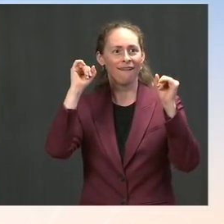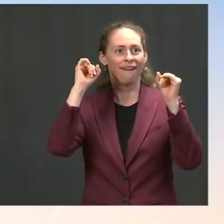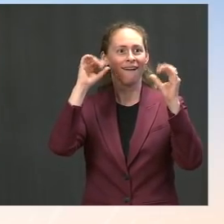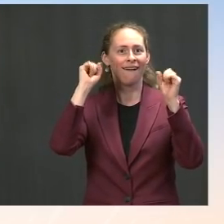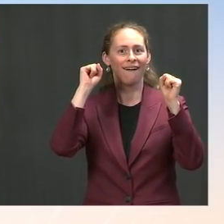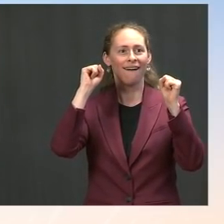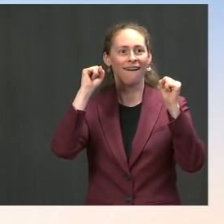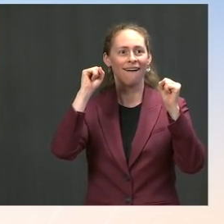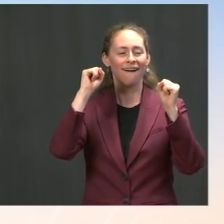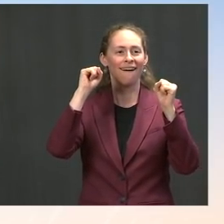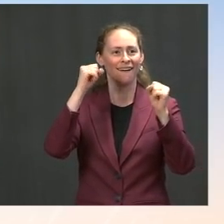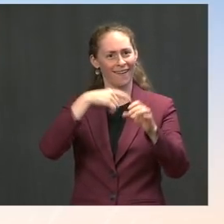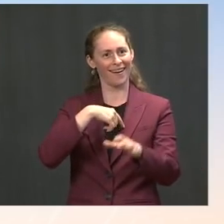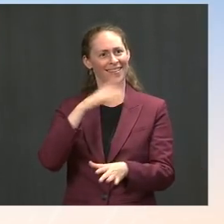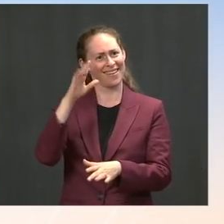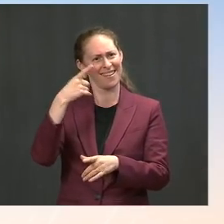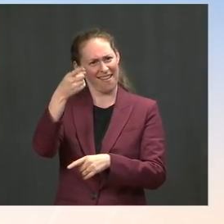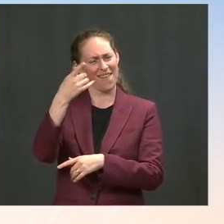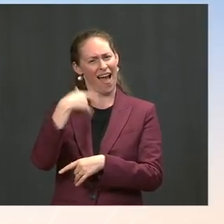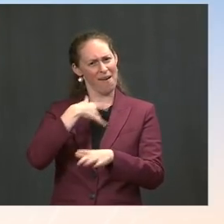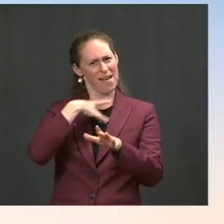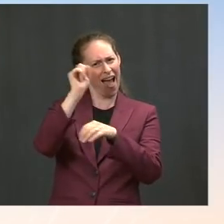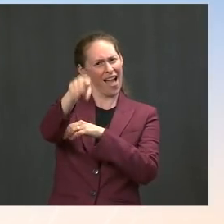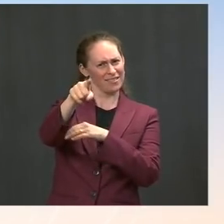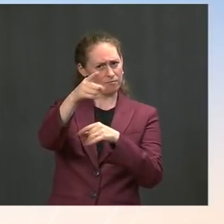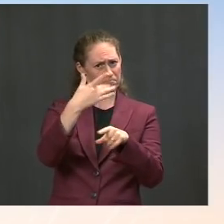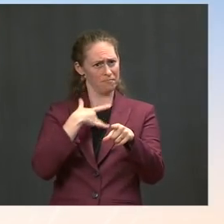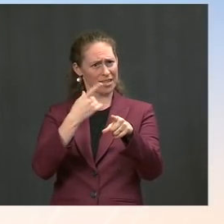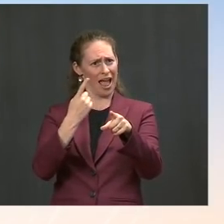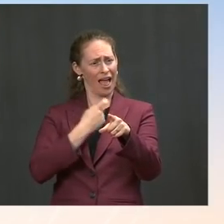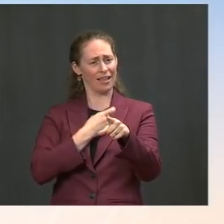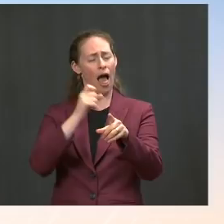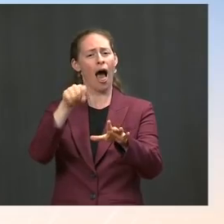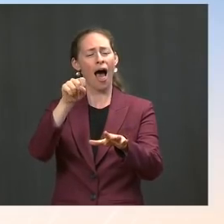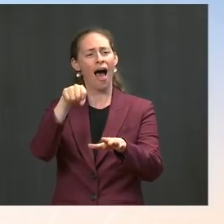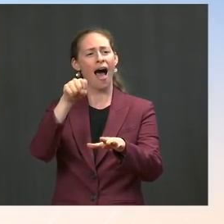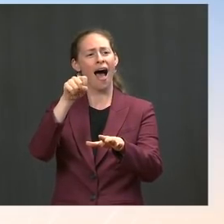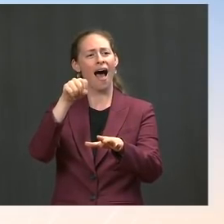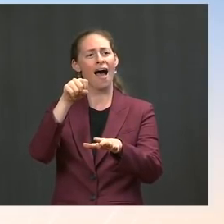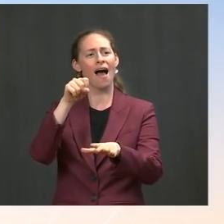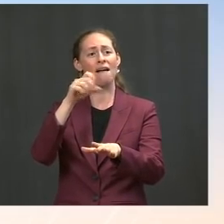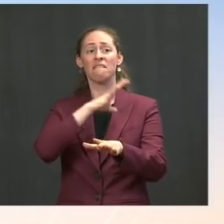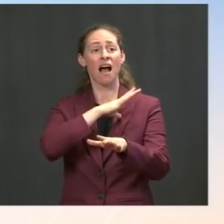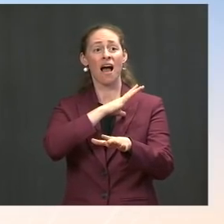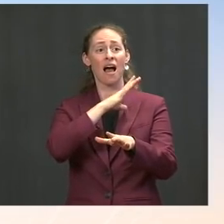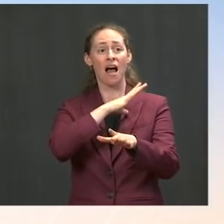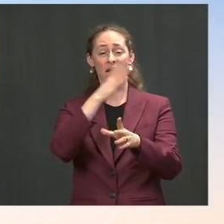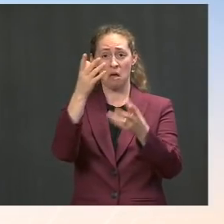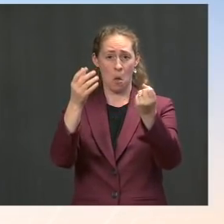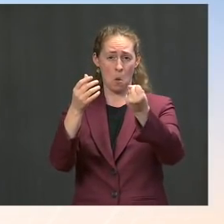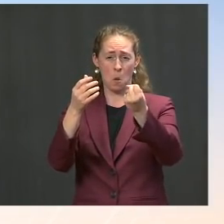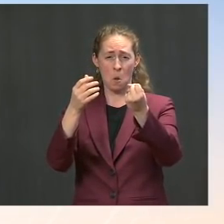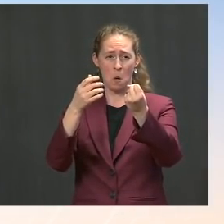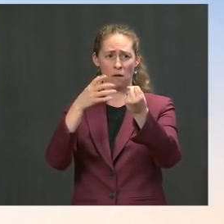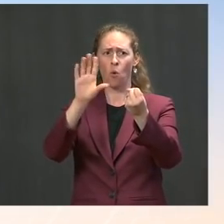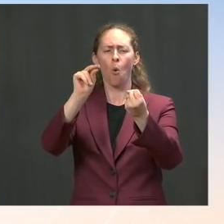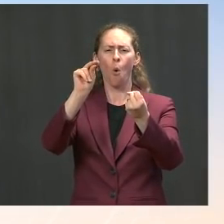but usually have a question. The Press: I often do. We've talked about -- Ms. Psaki: I'll go to the back, back too. The Press: Now everyone is into it.